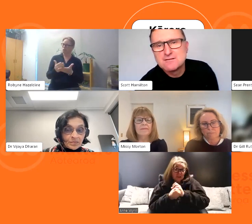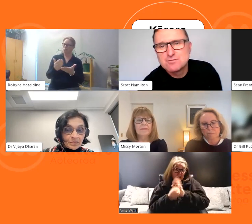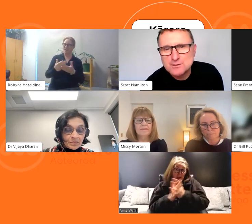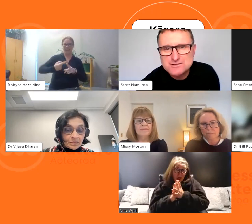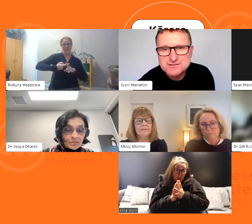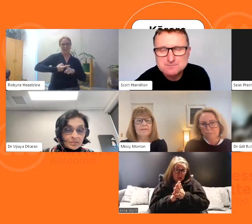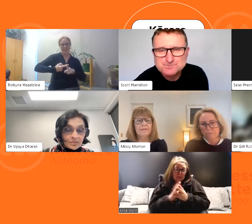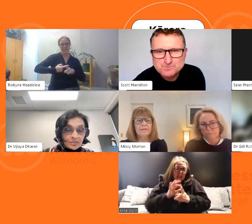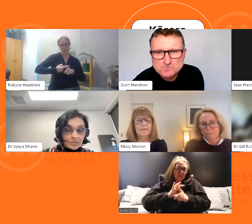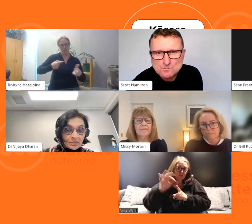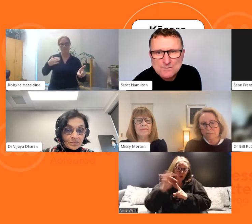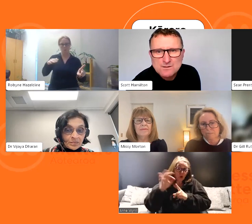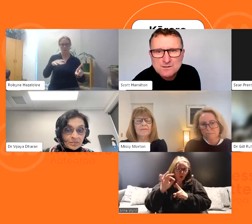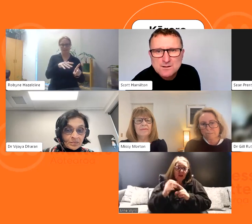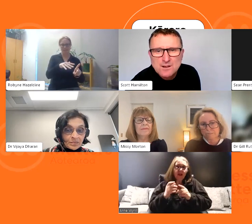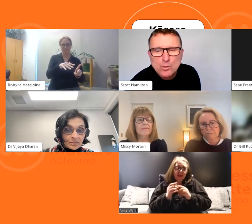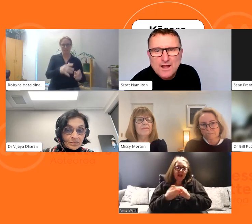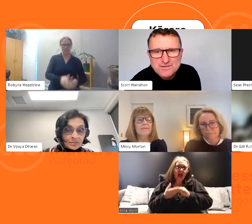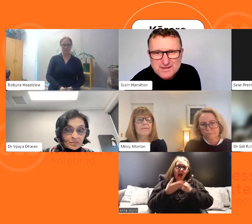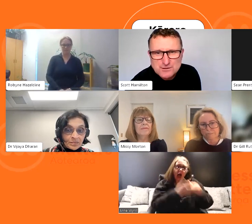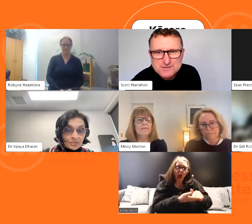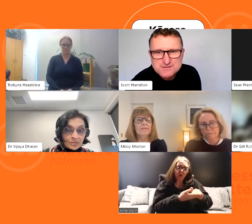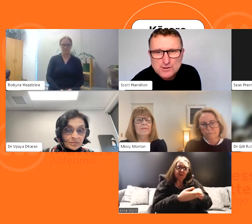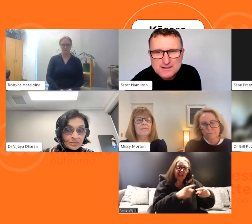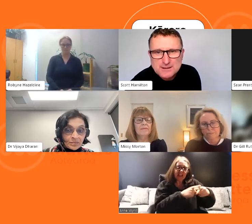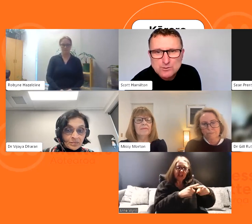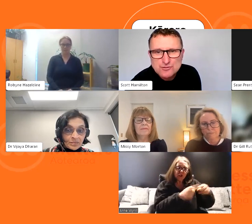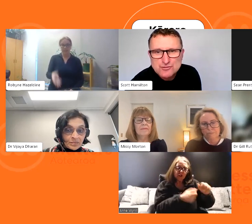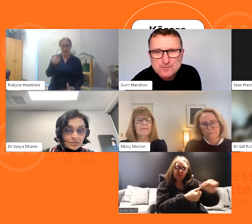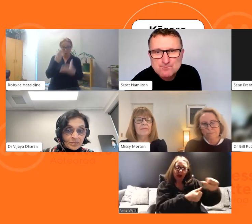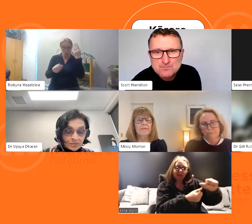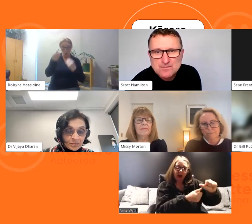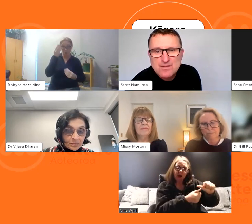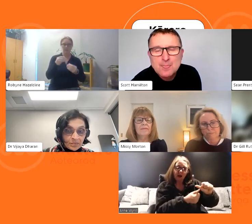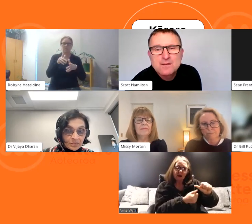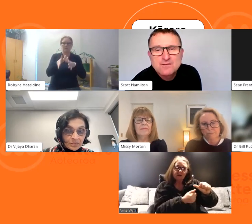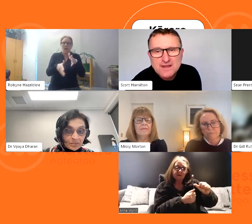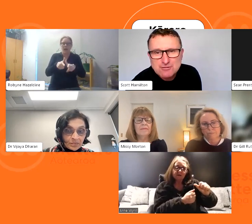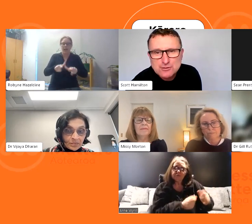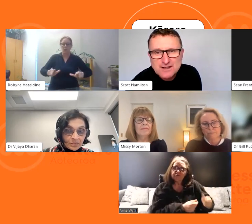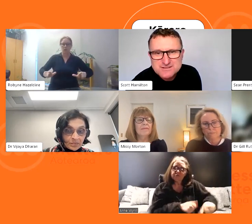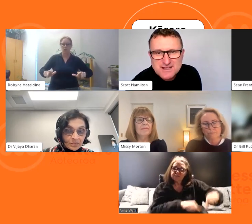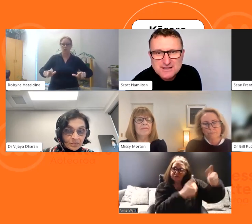influenced. As they learn sign language, they have a good understanding